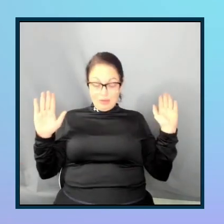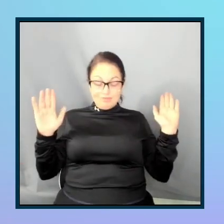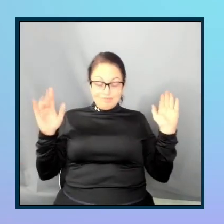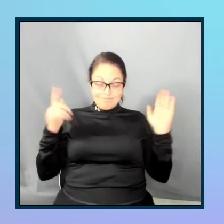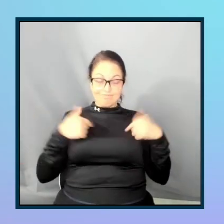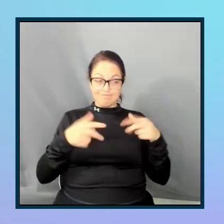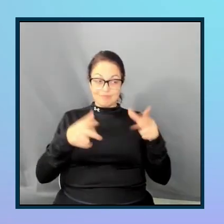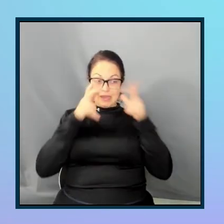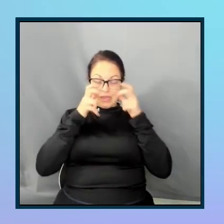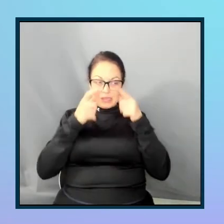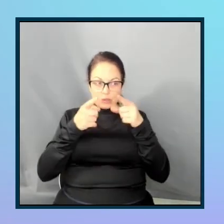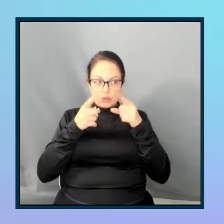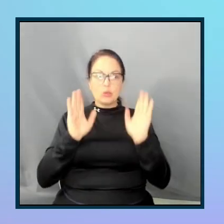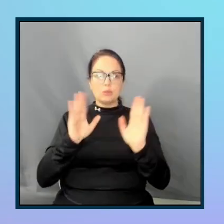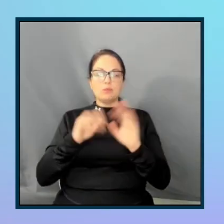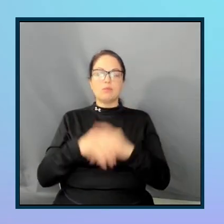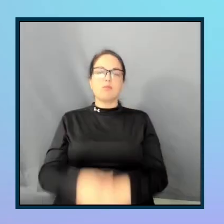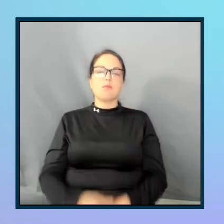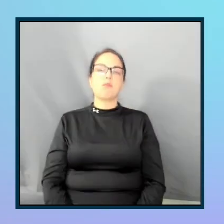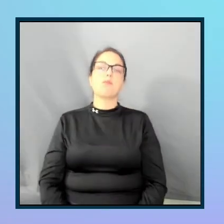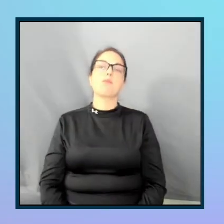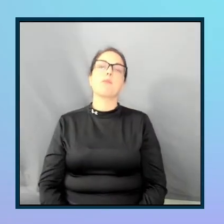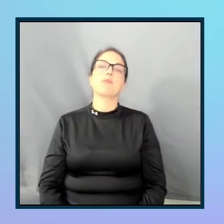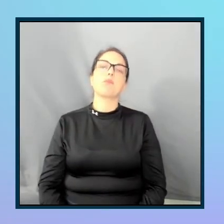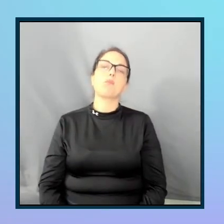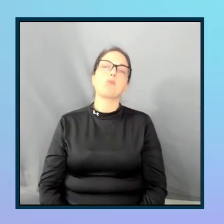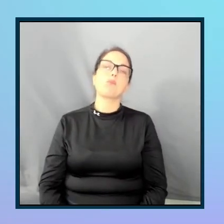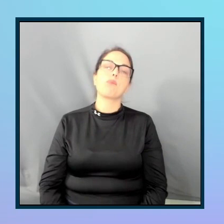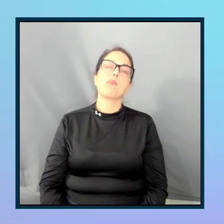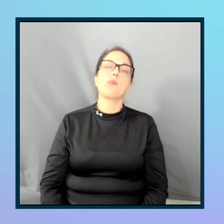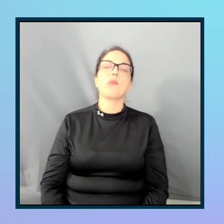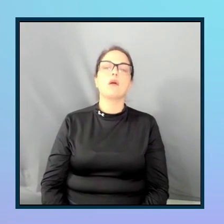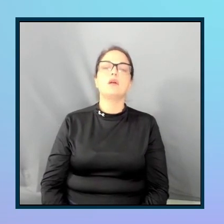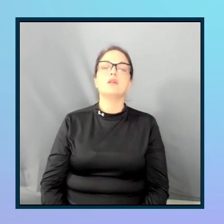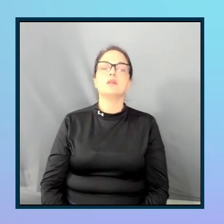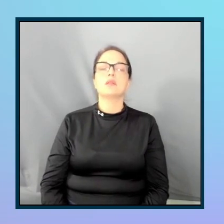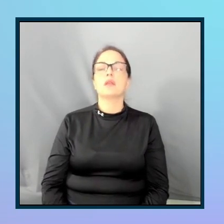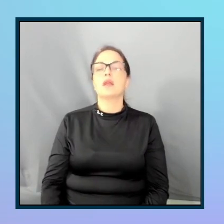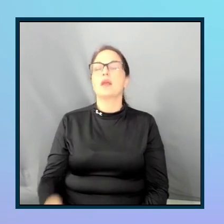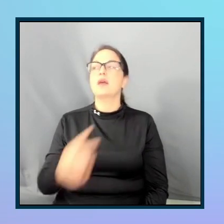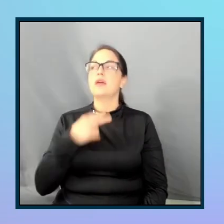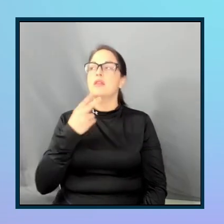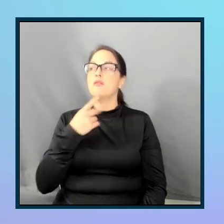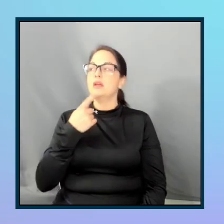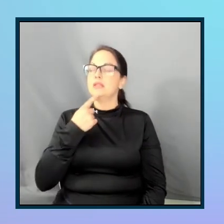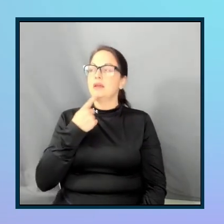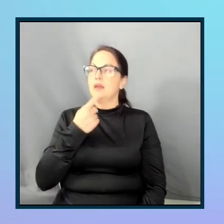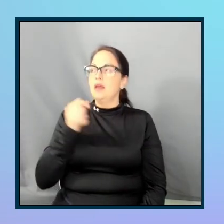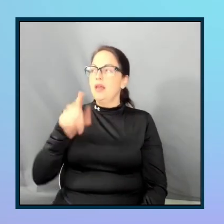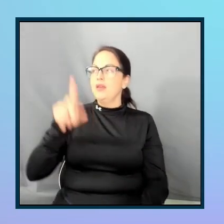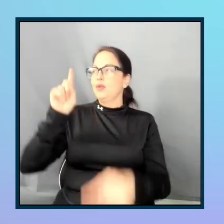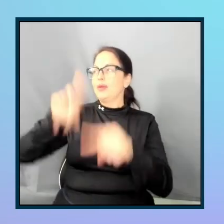So you, you get offered a new position and that voice comes up and says, "You can't do this.